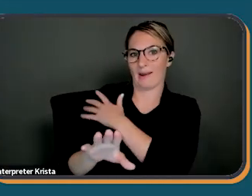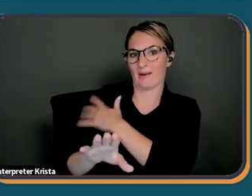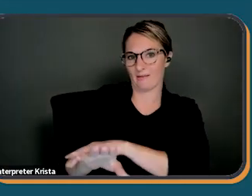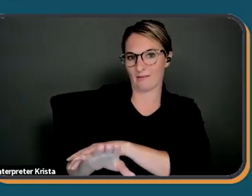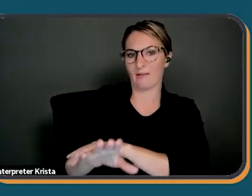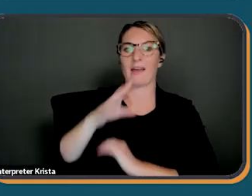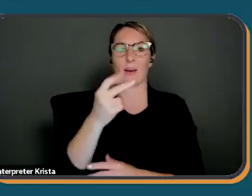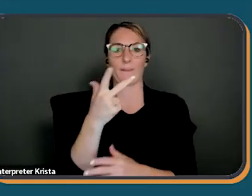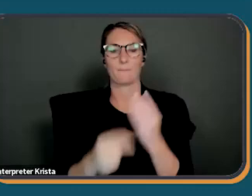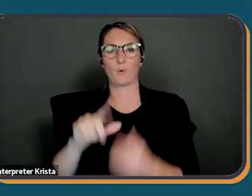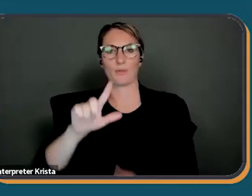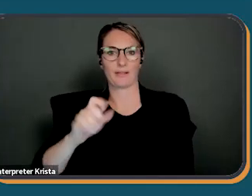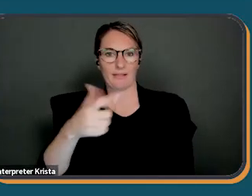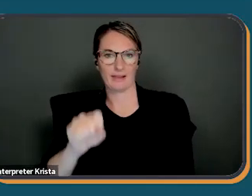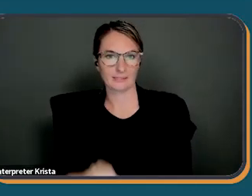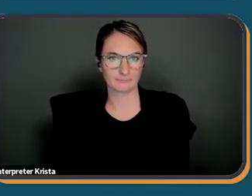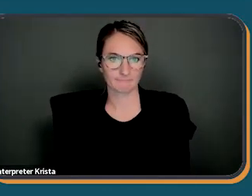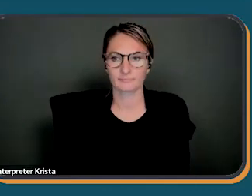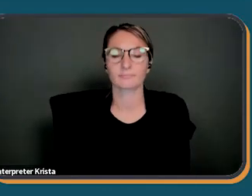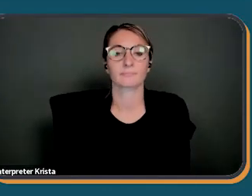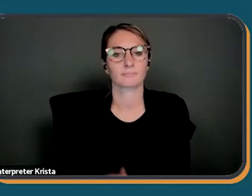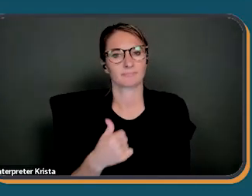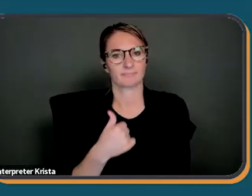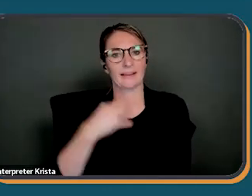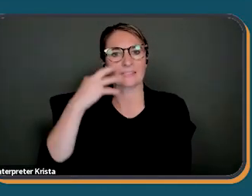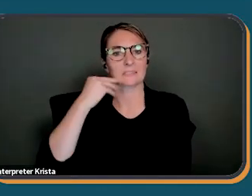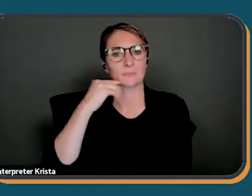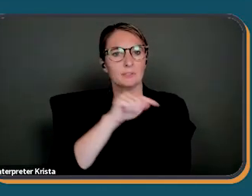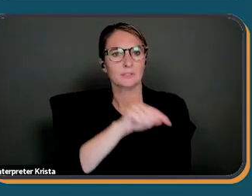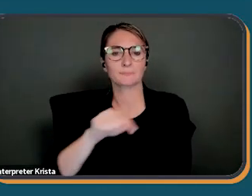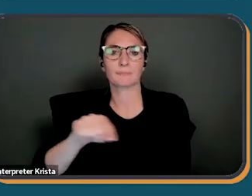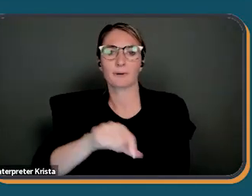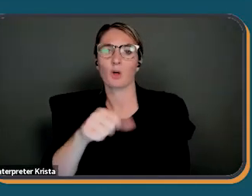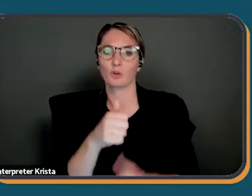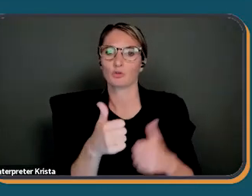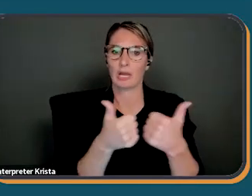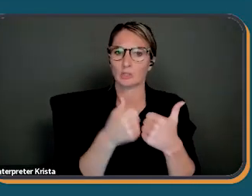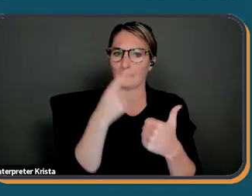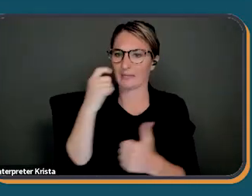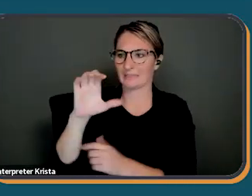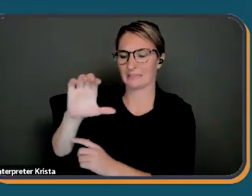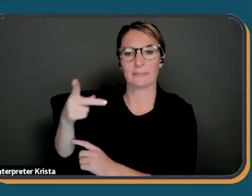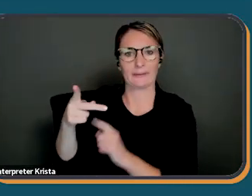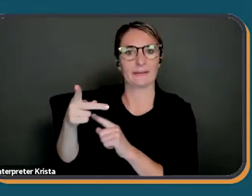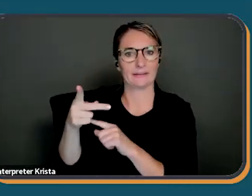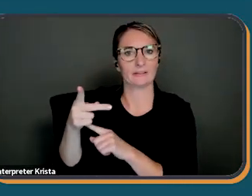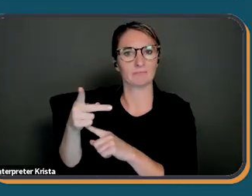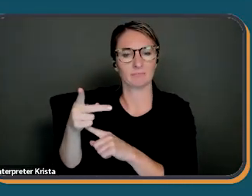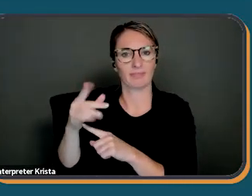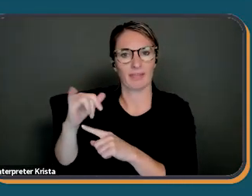I have learning challenges due to my cerebral palsy, and mental health challenges.